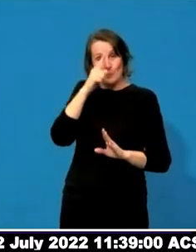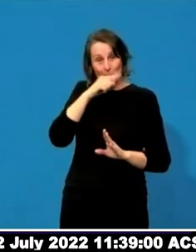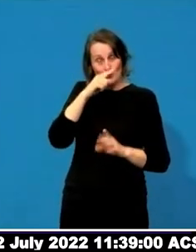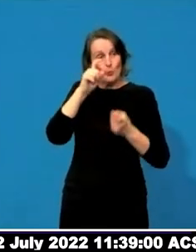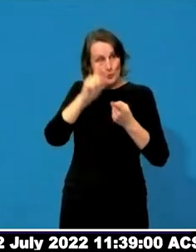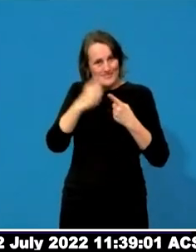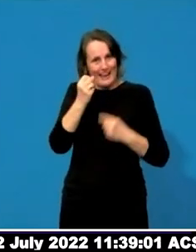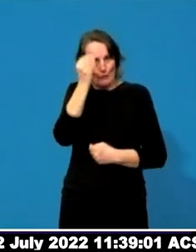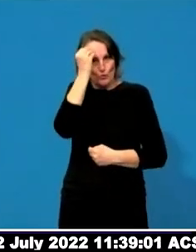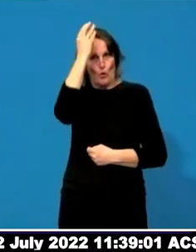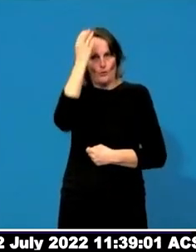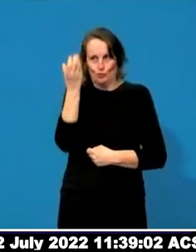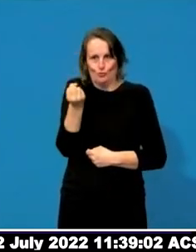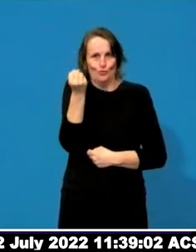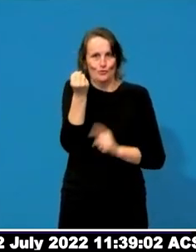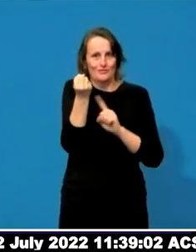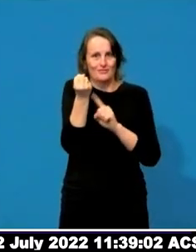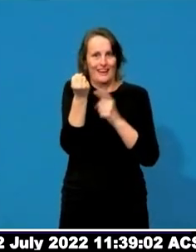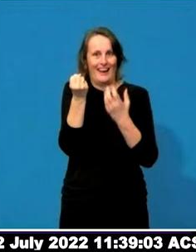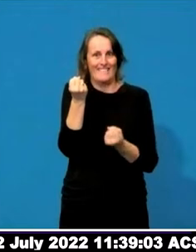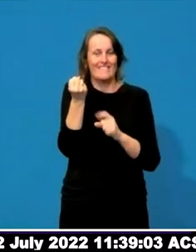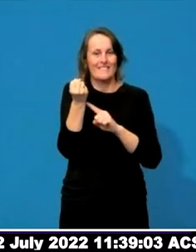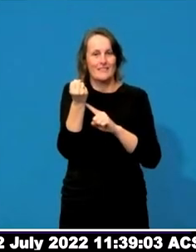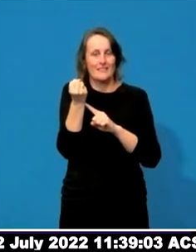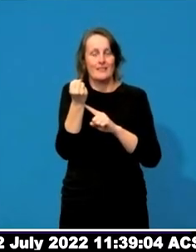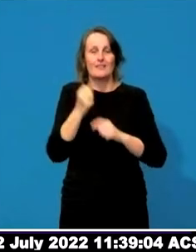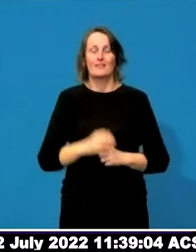So in a sense, as a nation, we're all grappling with an issue